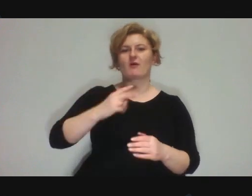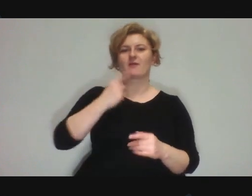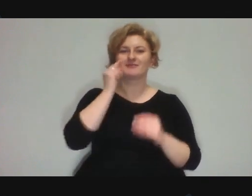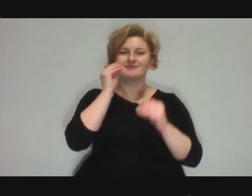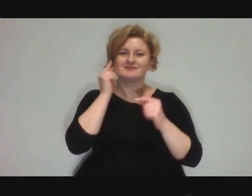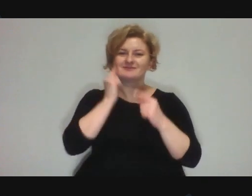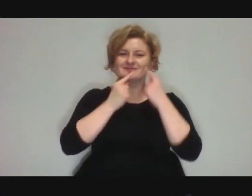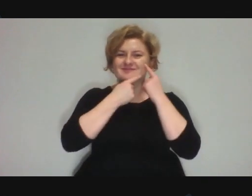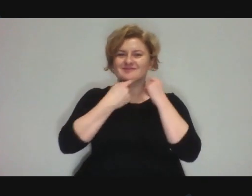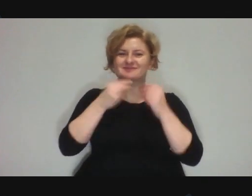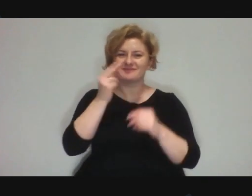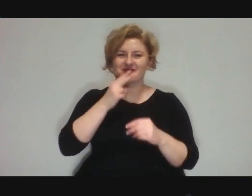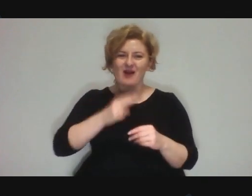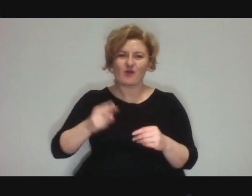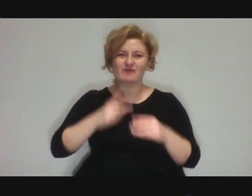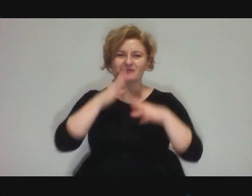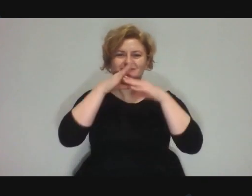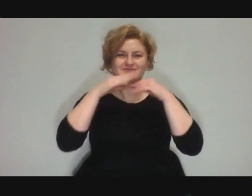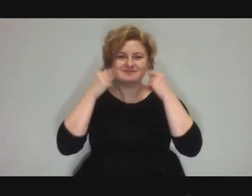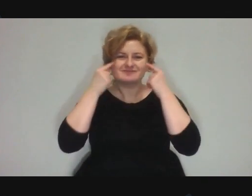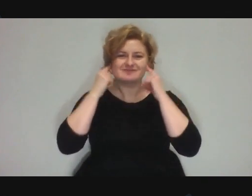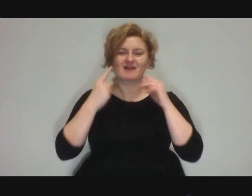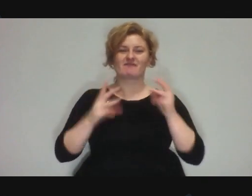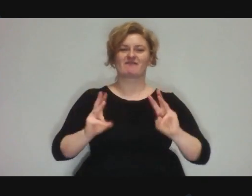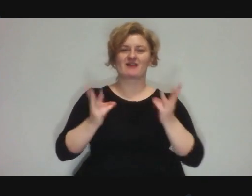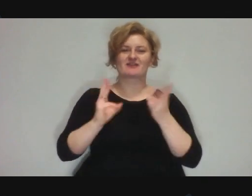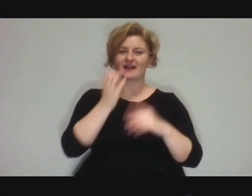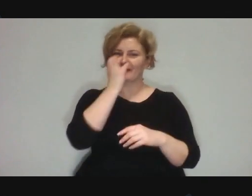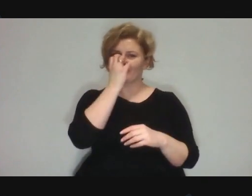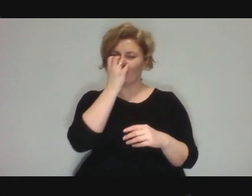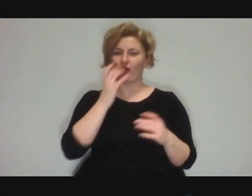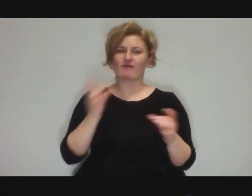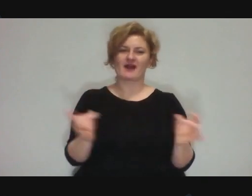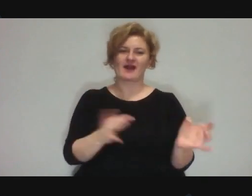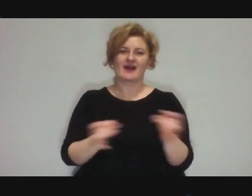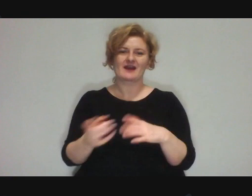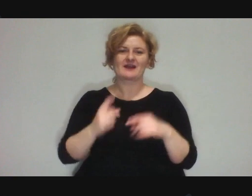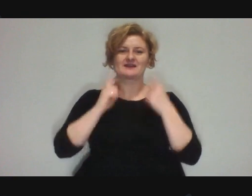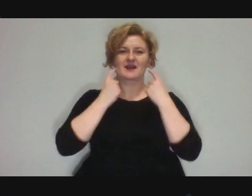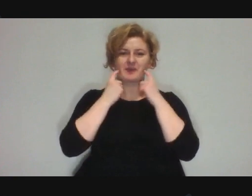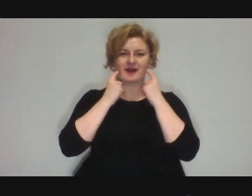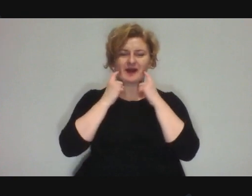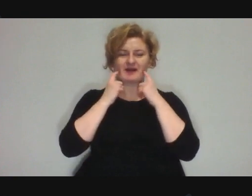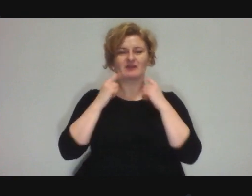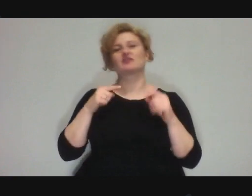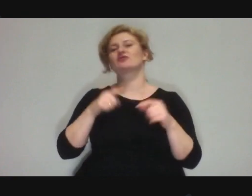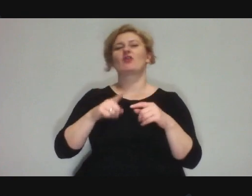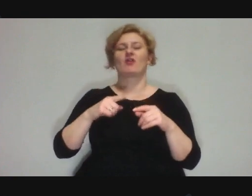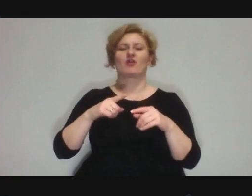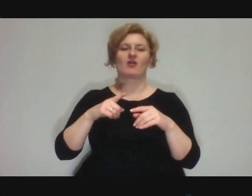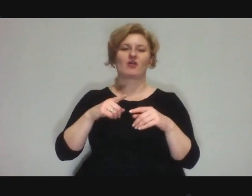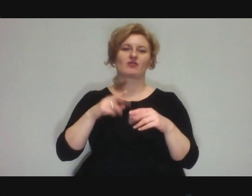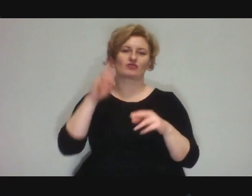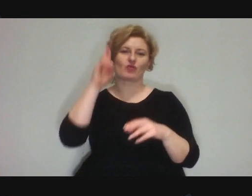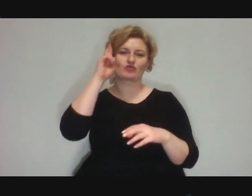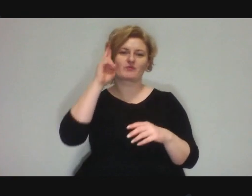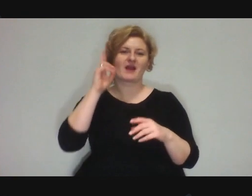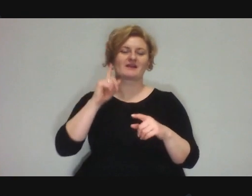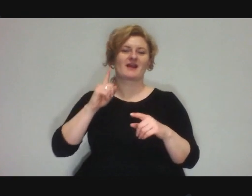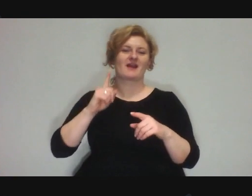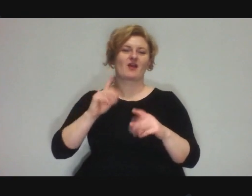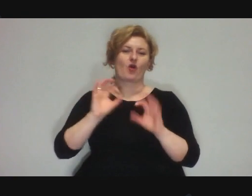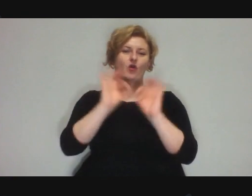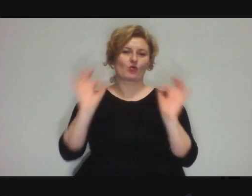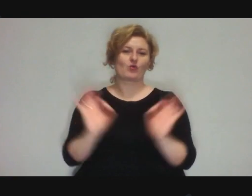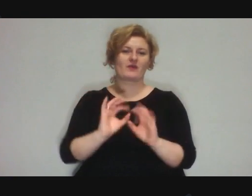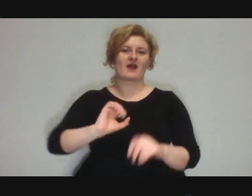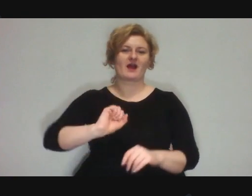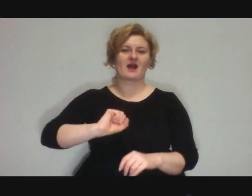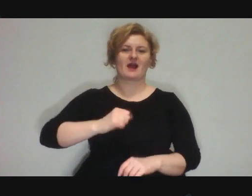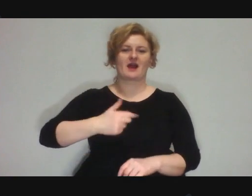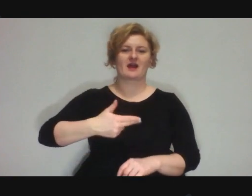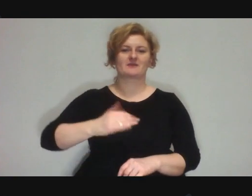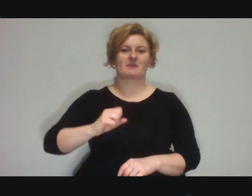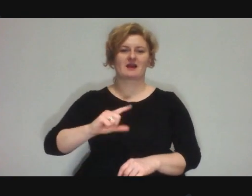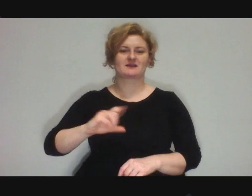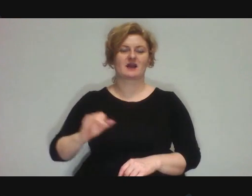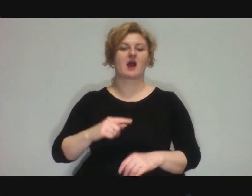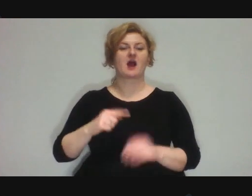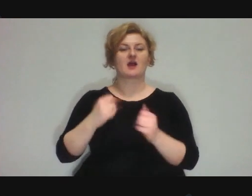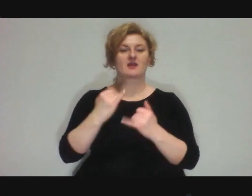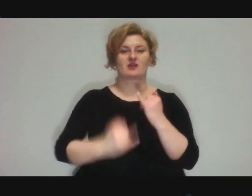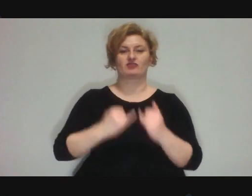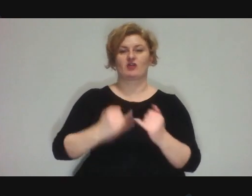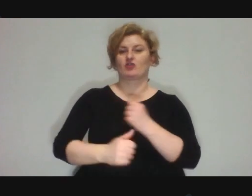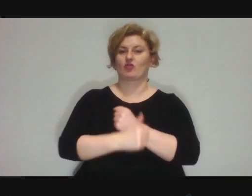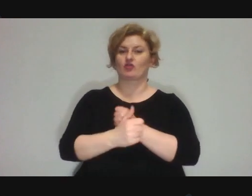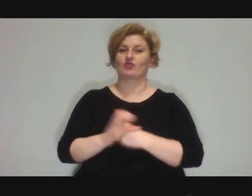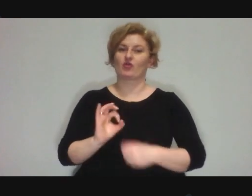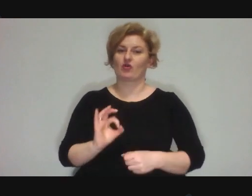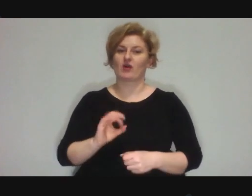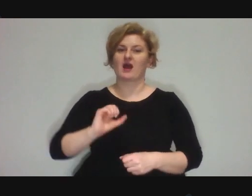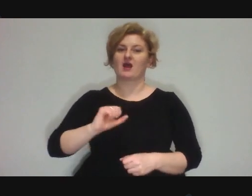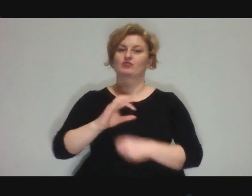or do circus workshops or some games. This is such a colloquial understanding of animation. But if we start from animation which is the way we were taught at university...